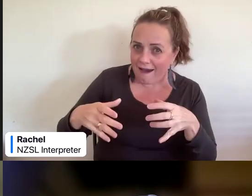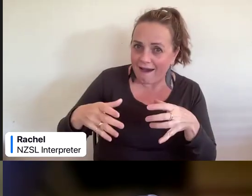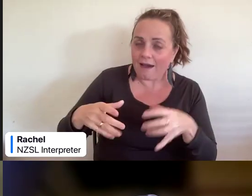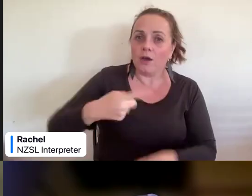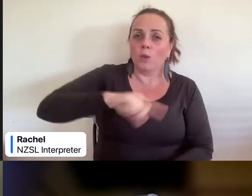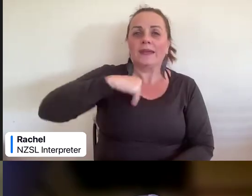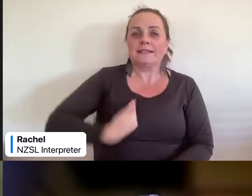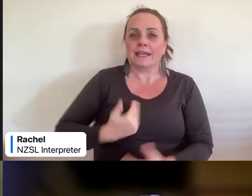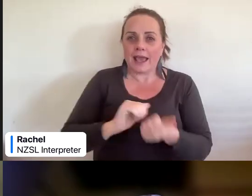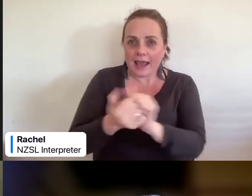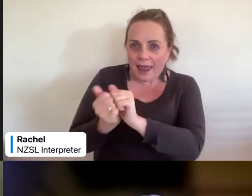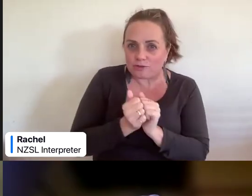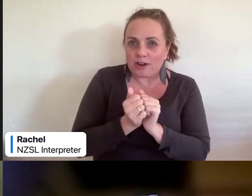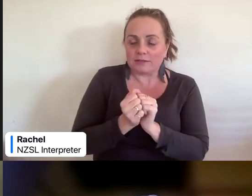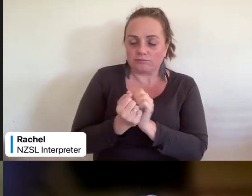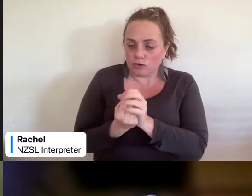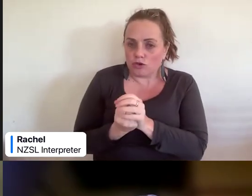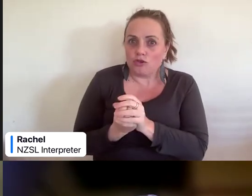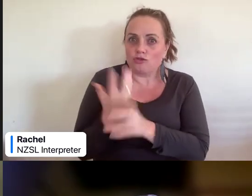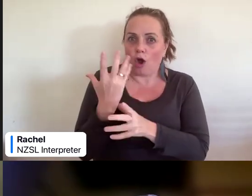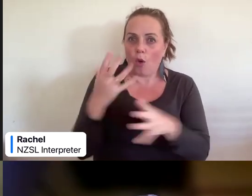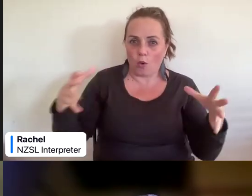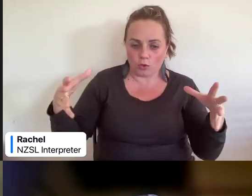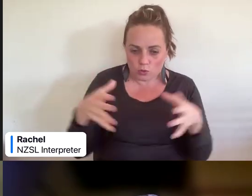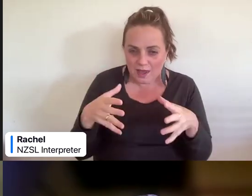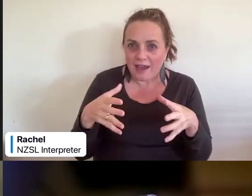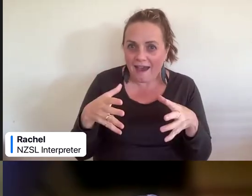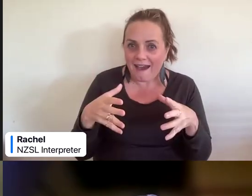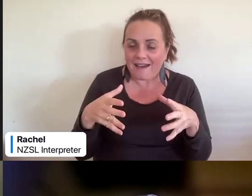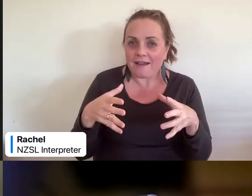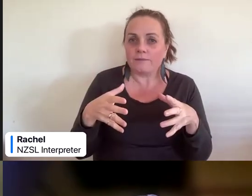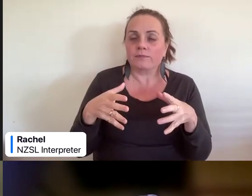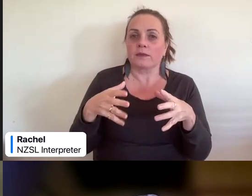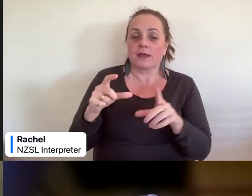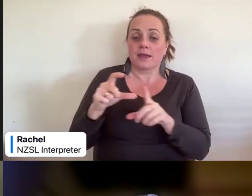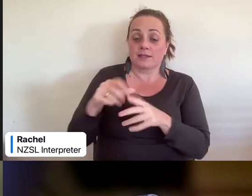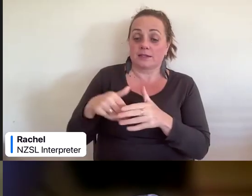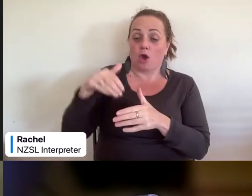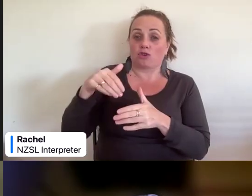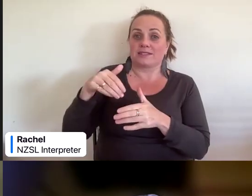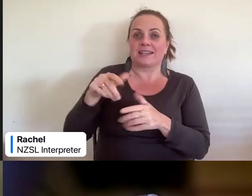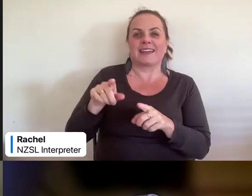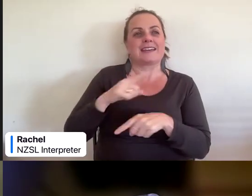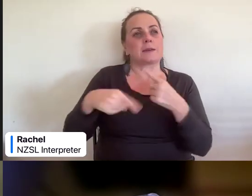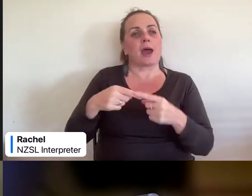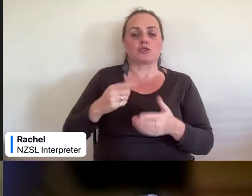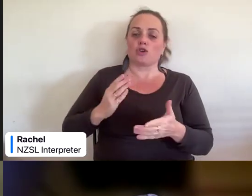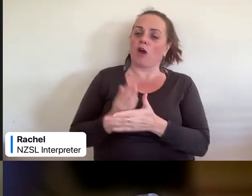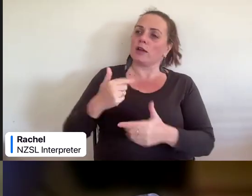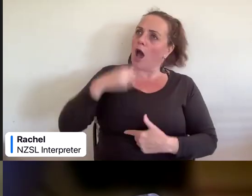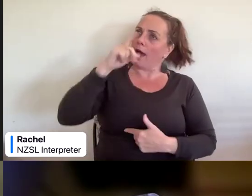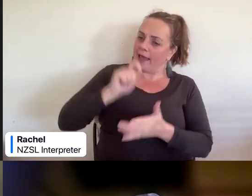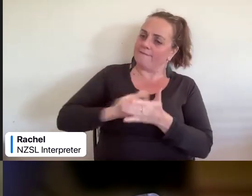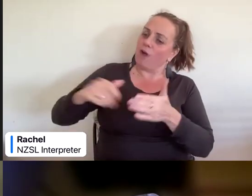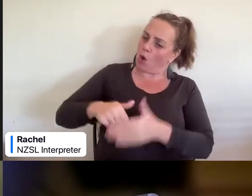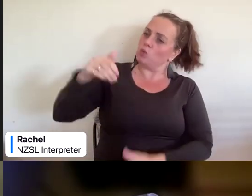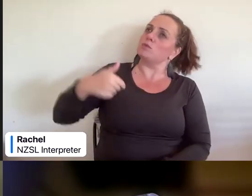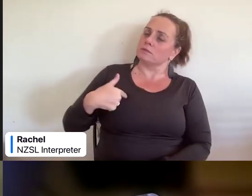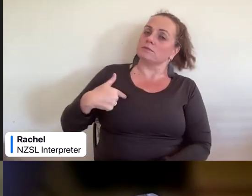let us grow and let us come together. A democracy is the right to vote. A democracy is a right to